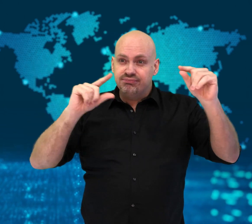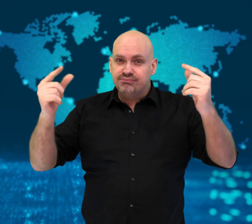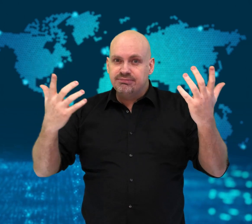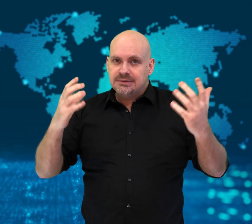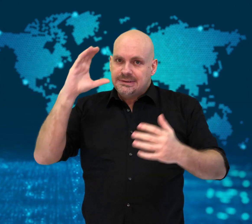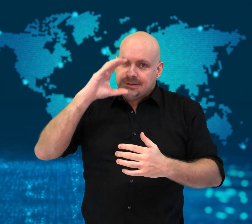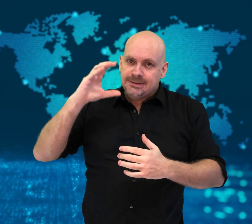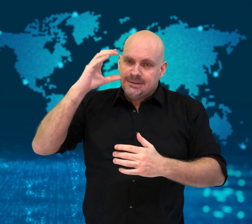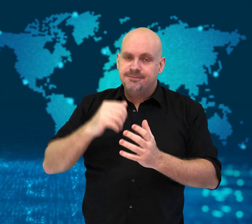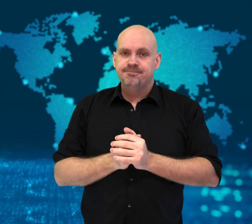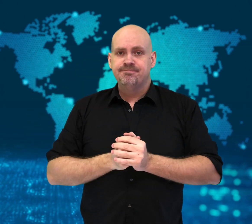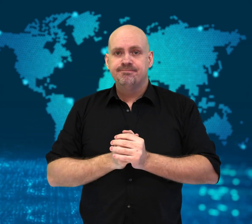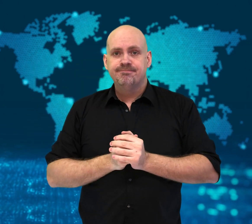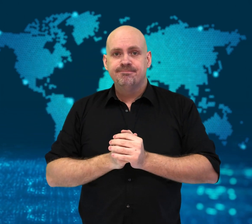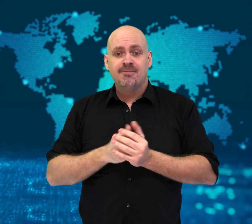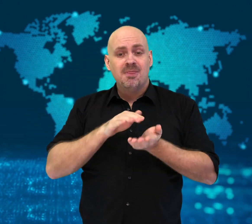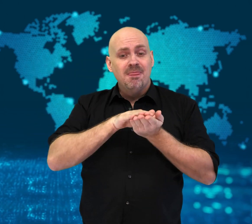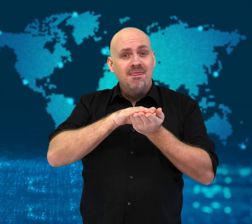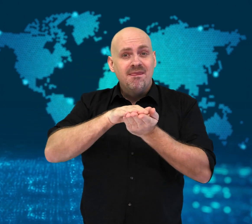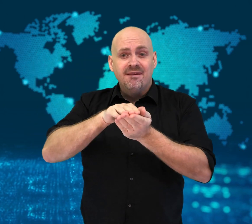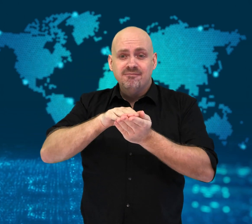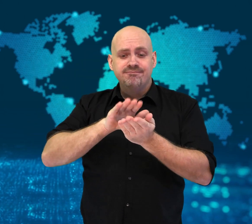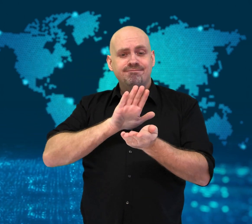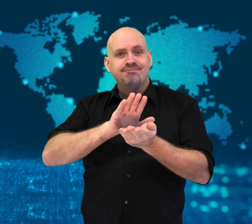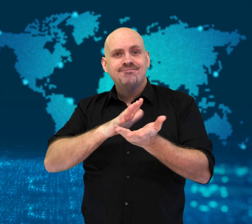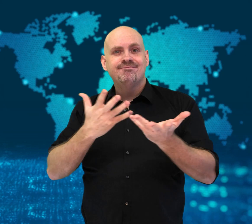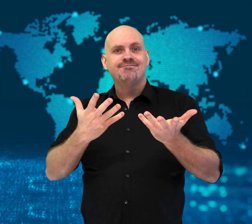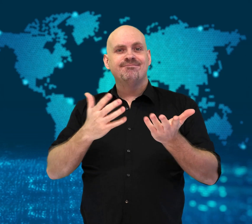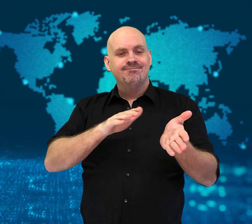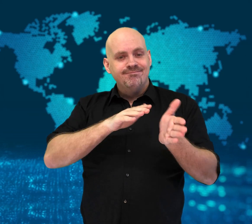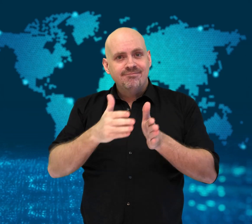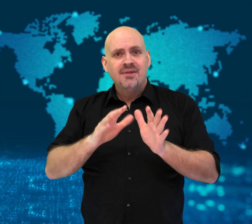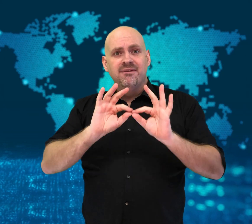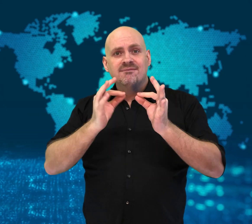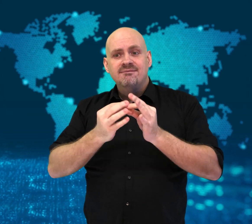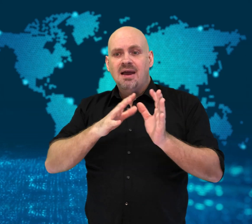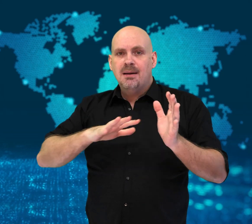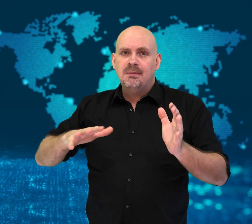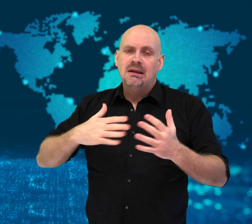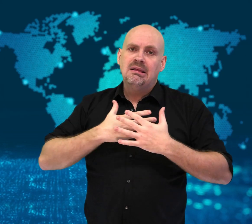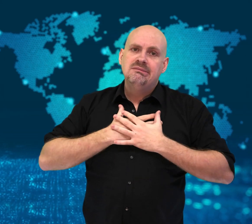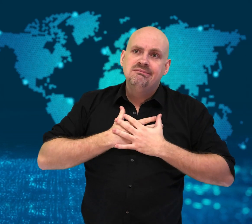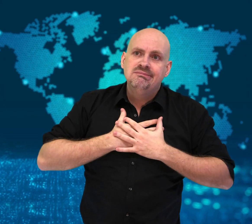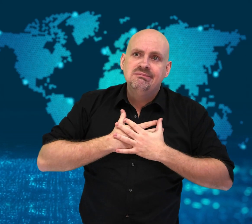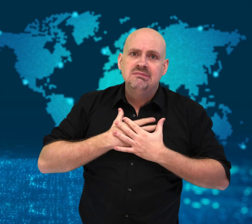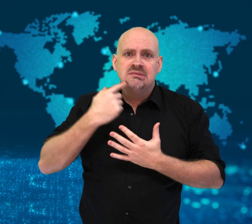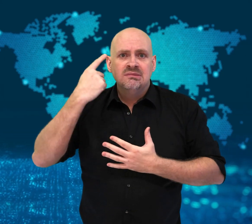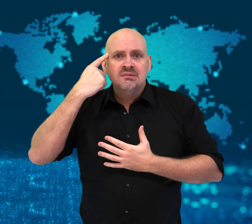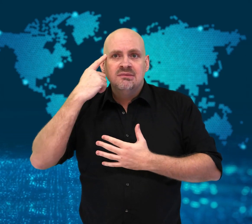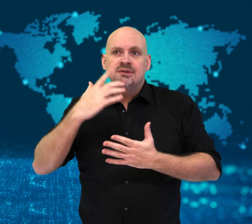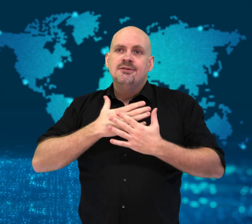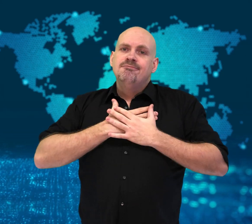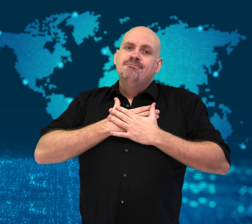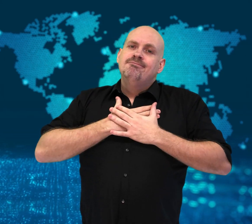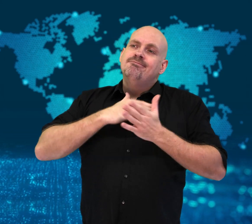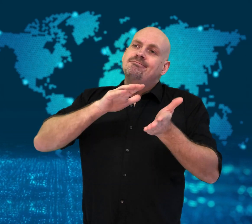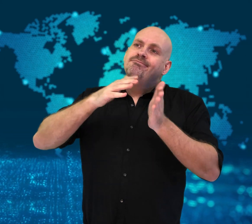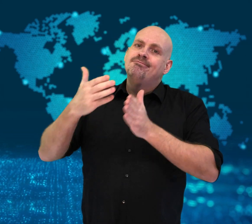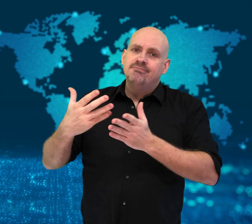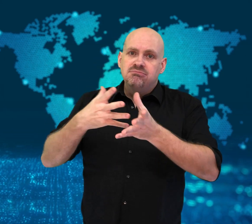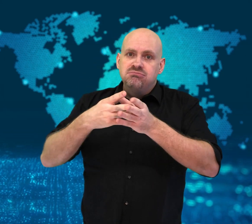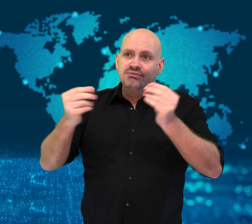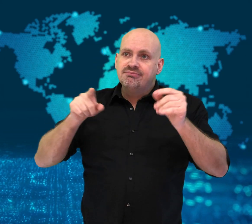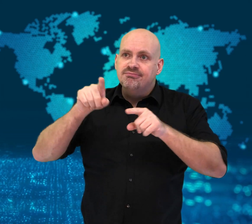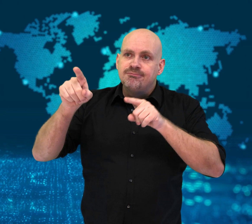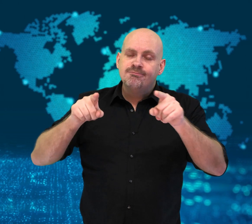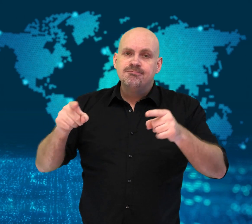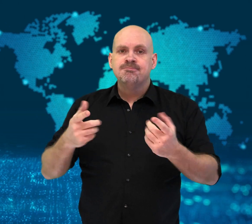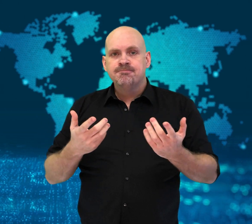Family members are concerned that their loved ones will not be found.